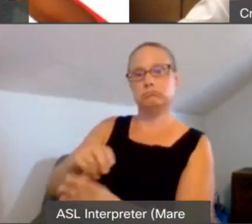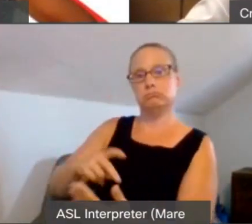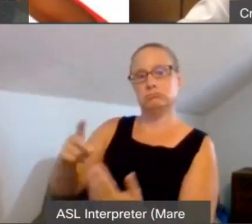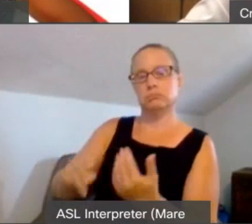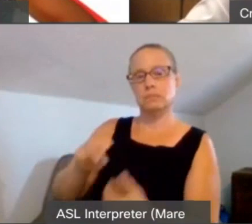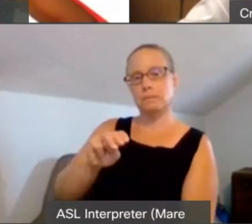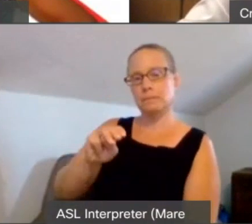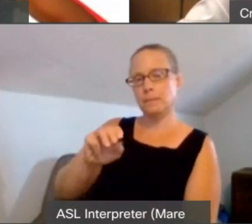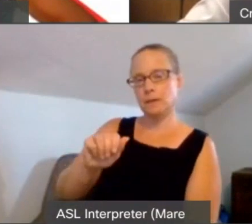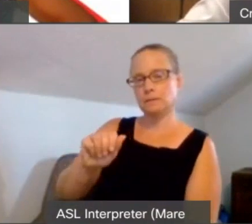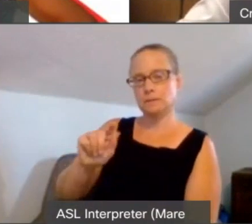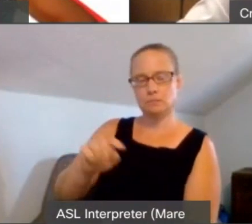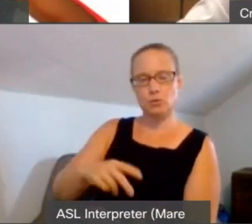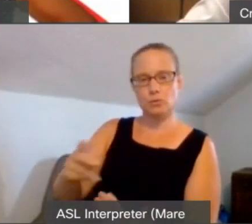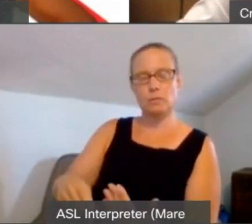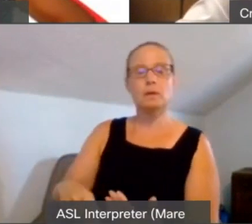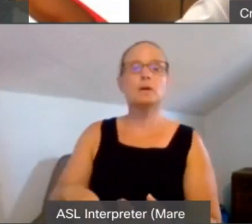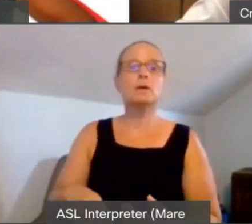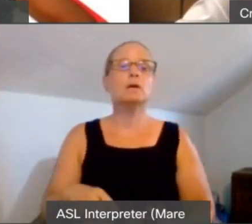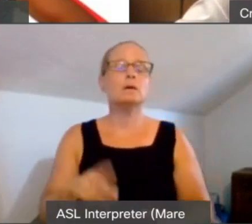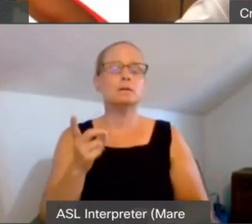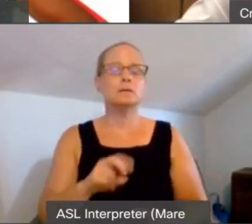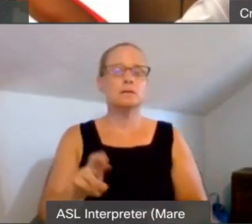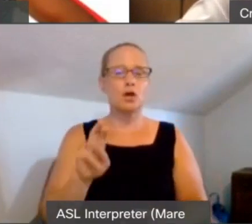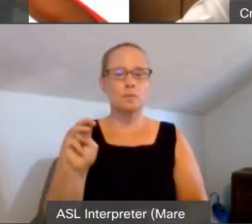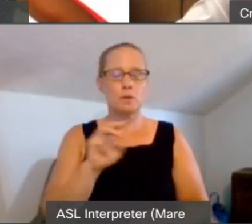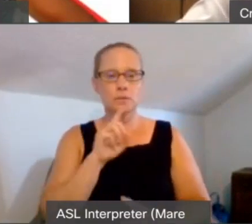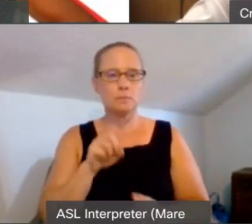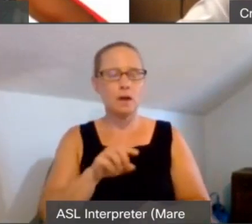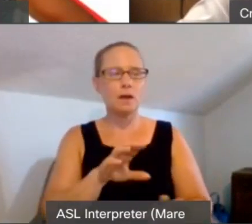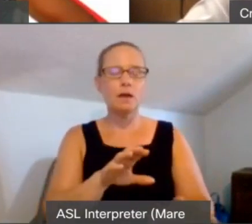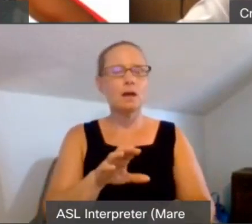So first of all the toolkit that we developed and the principles we developed don't apply to cannabis